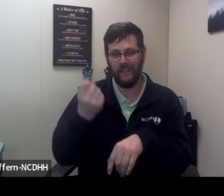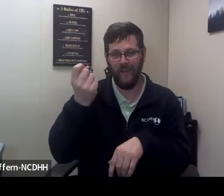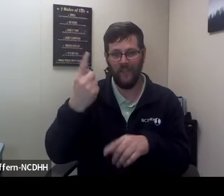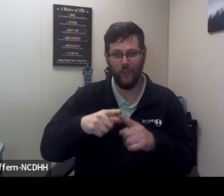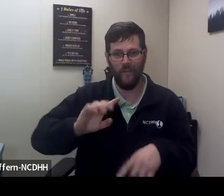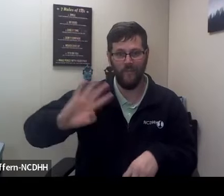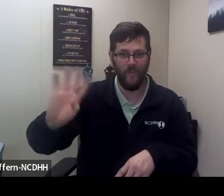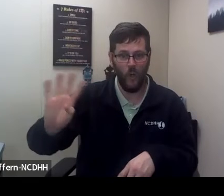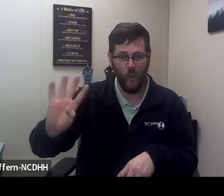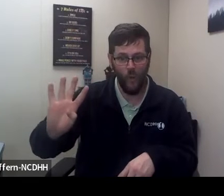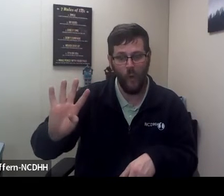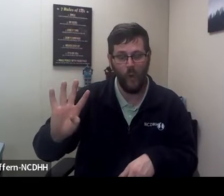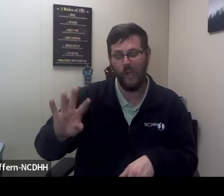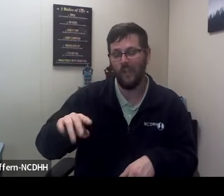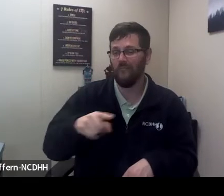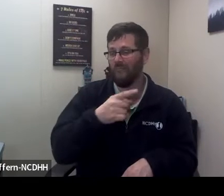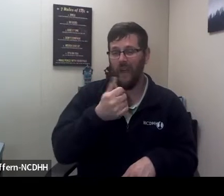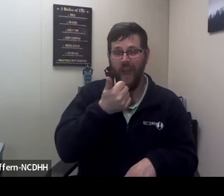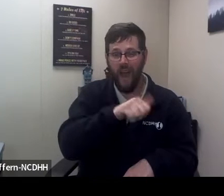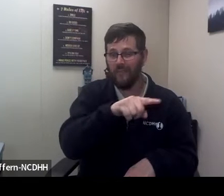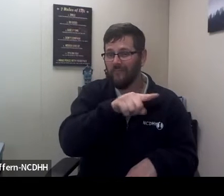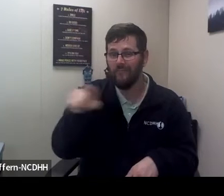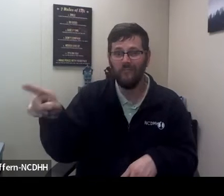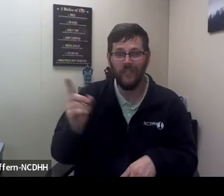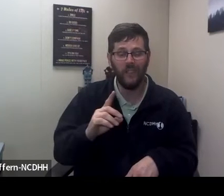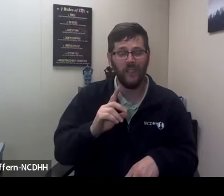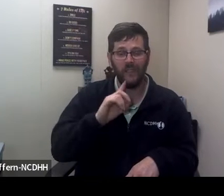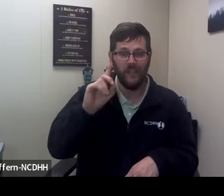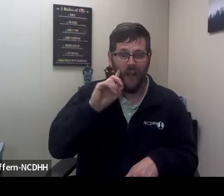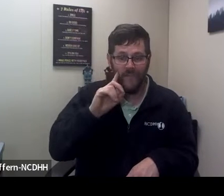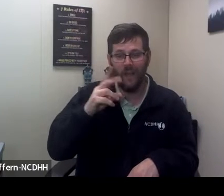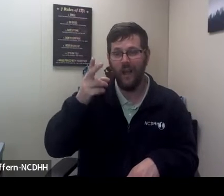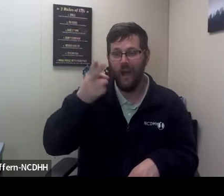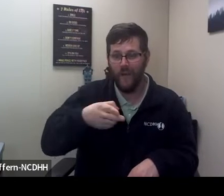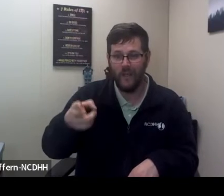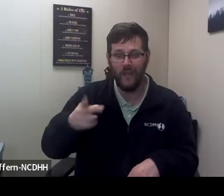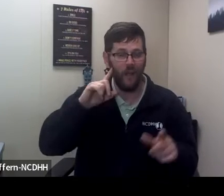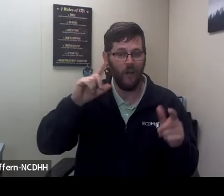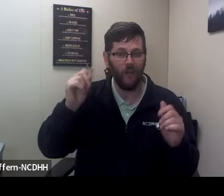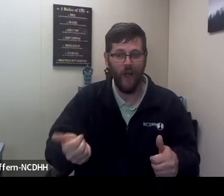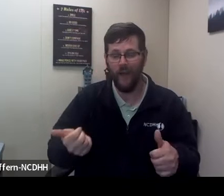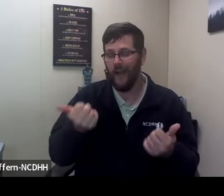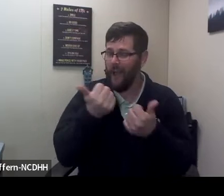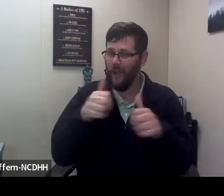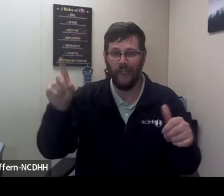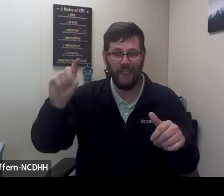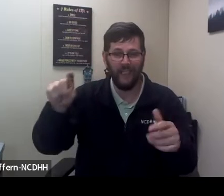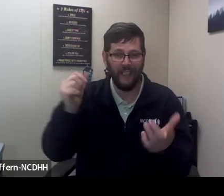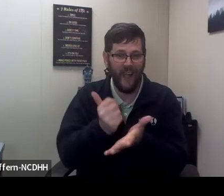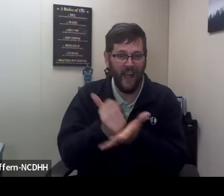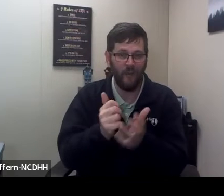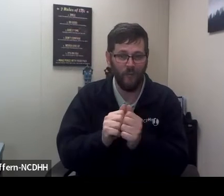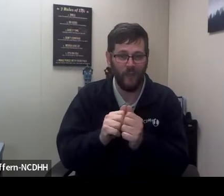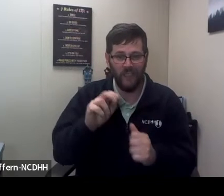then on Sunday I'll be there 11:00 to 4:00. If anyone's interested come and see me. If you need